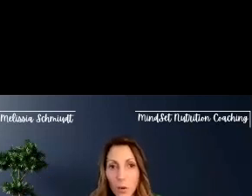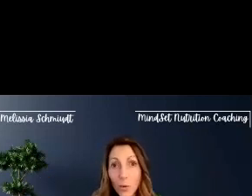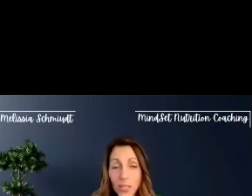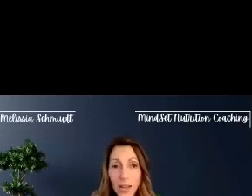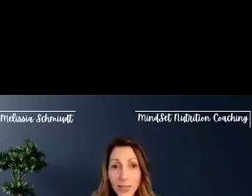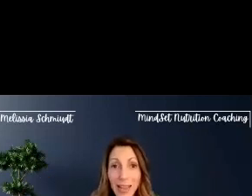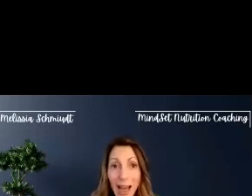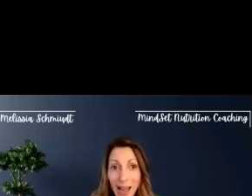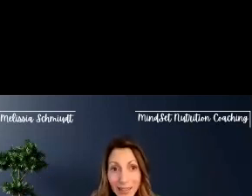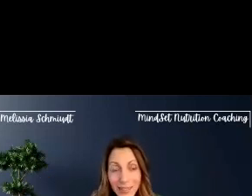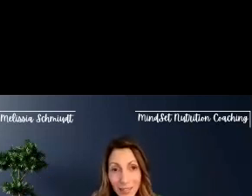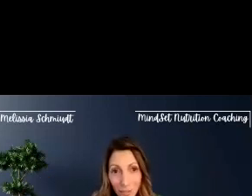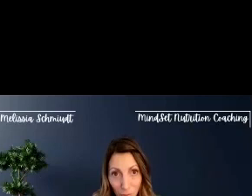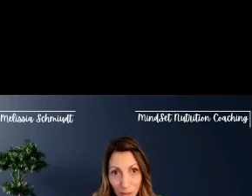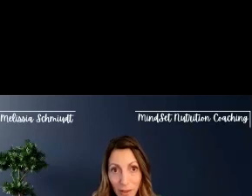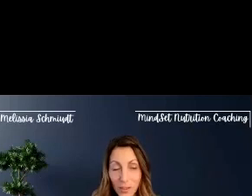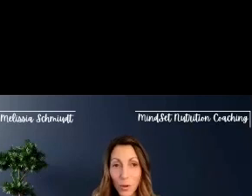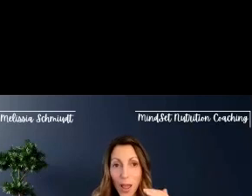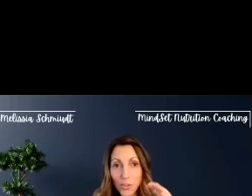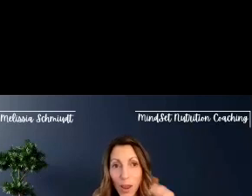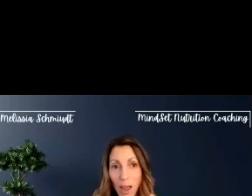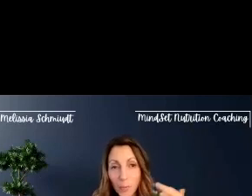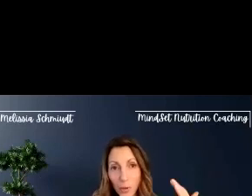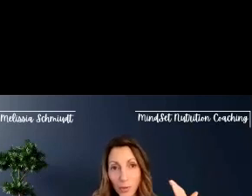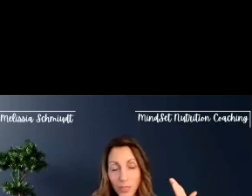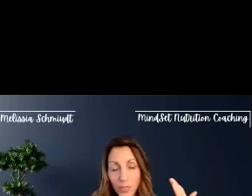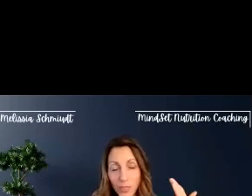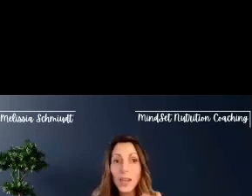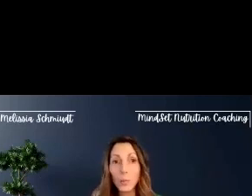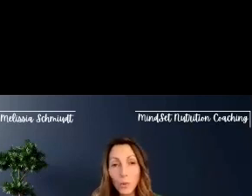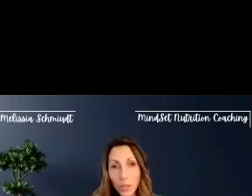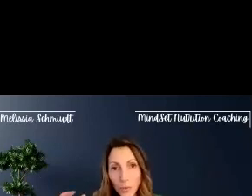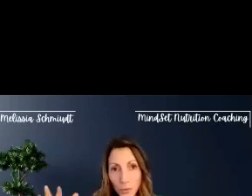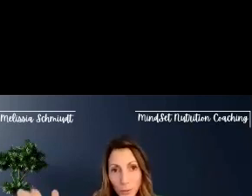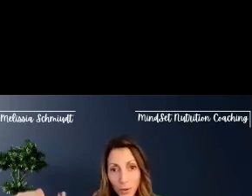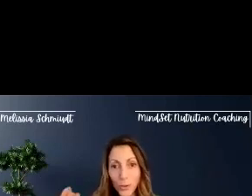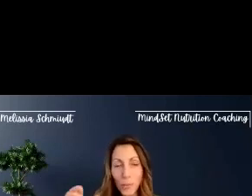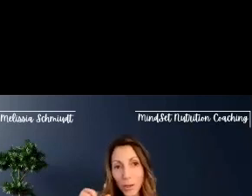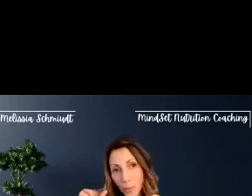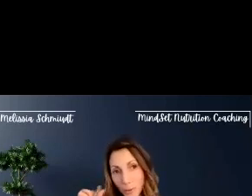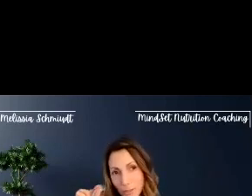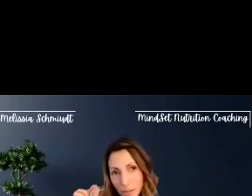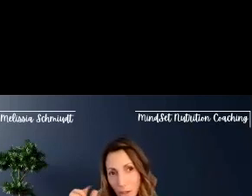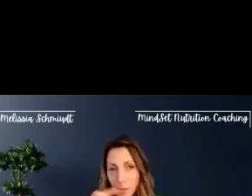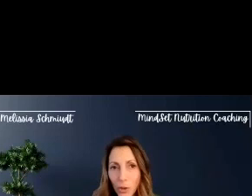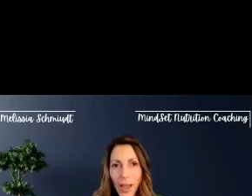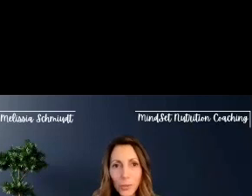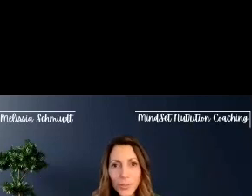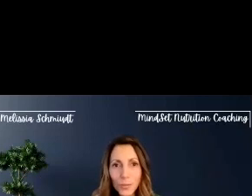And so protein has the highest thermic effect. So as you add protein, it will keep you fuller longer. Your body will burn just a little bit more calories